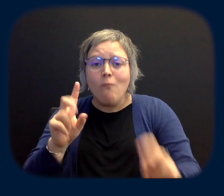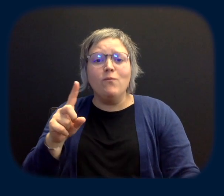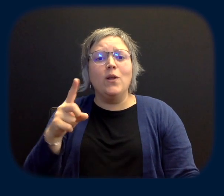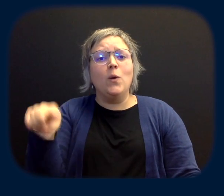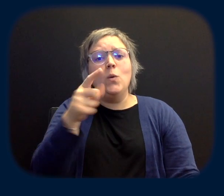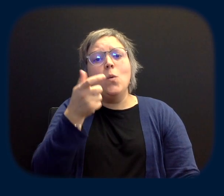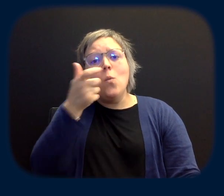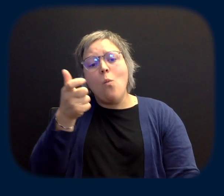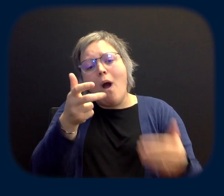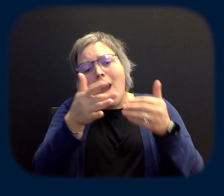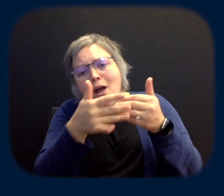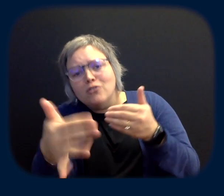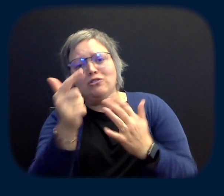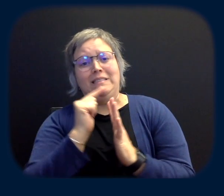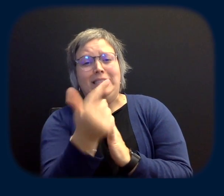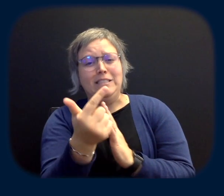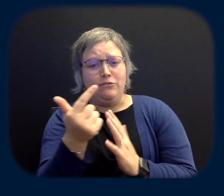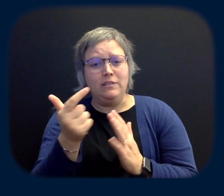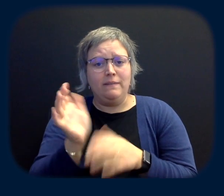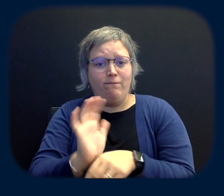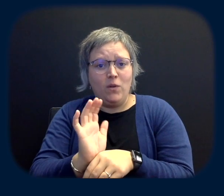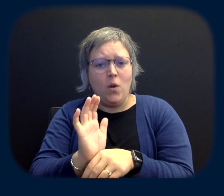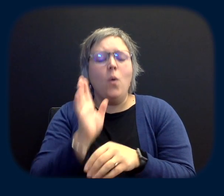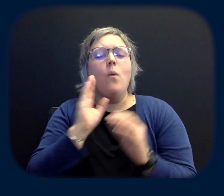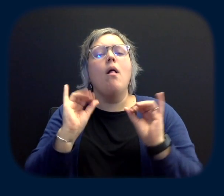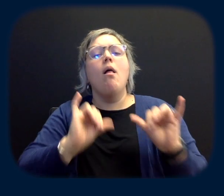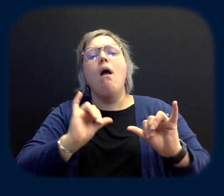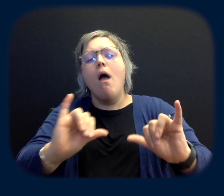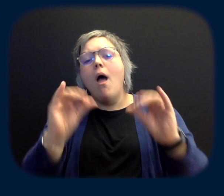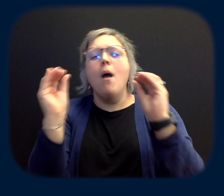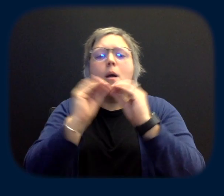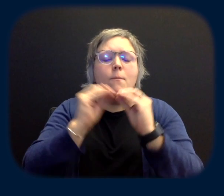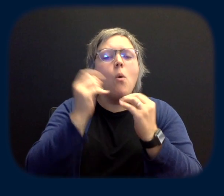see how you can apply Thinking Maps in your home lives as well. That it's not just something we do